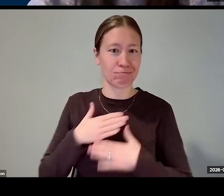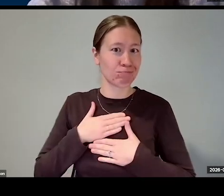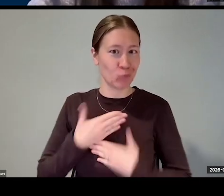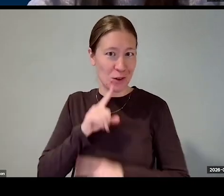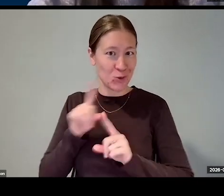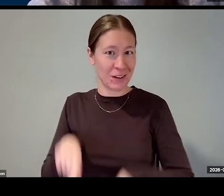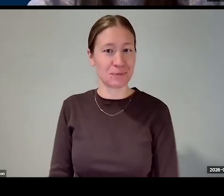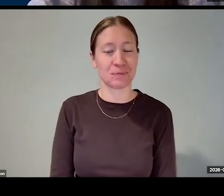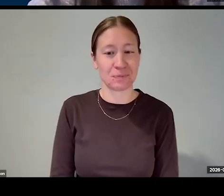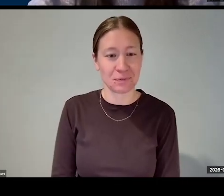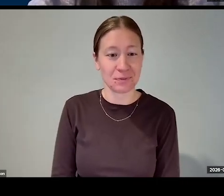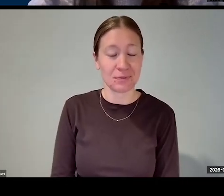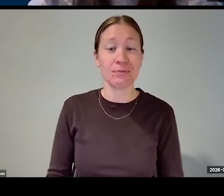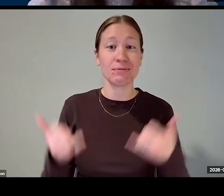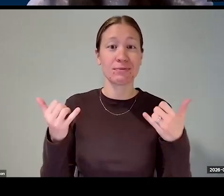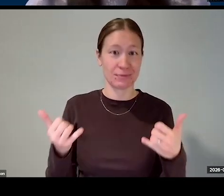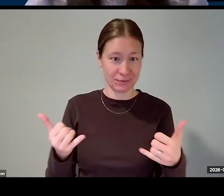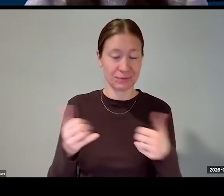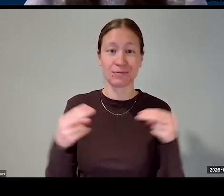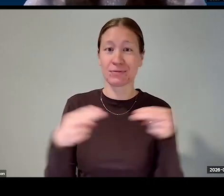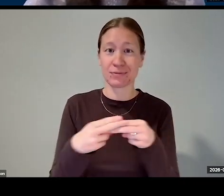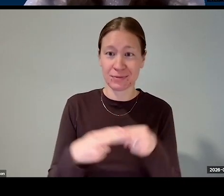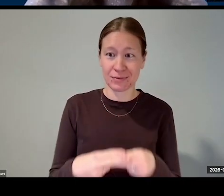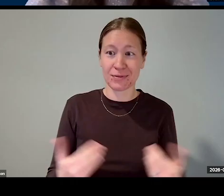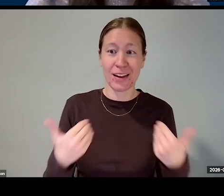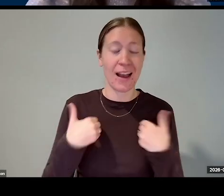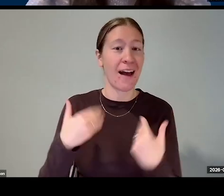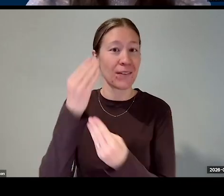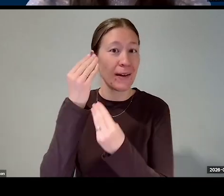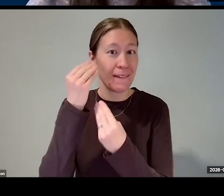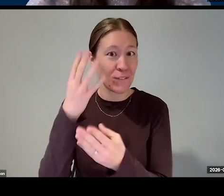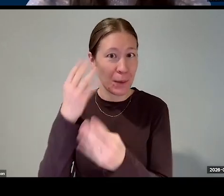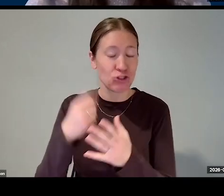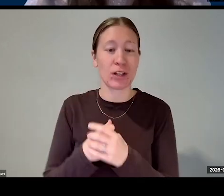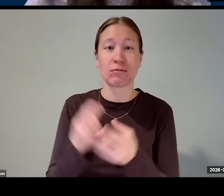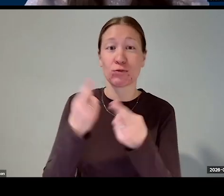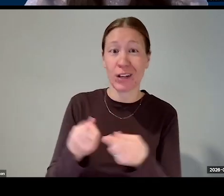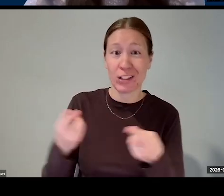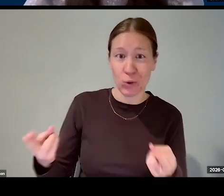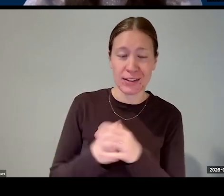At the end of the slide deck, we just have some information and resources about our office,